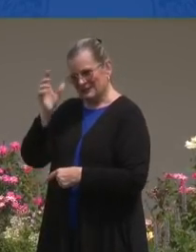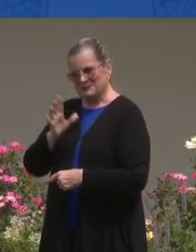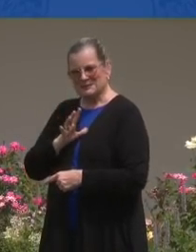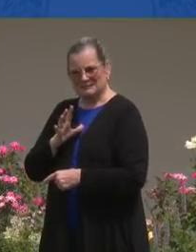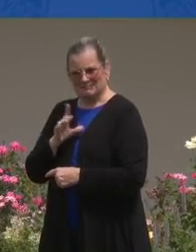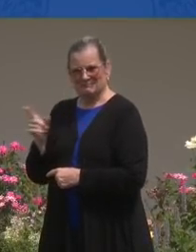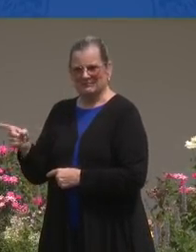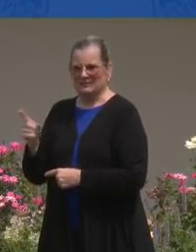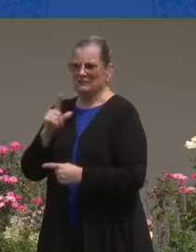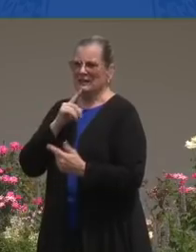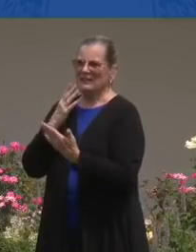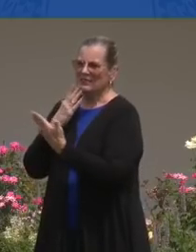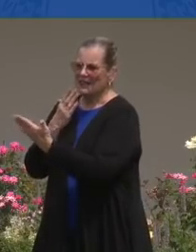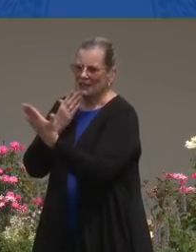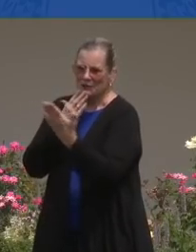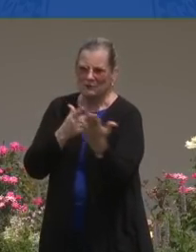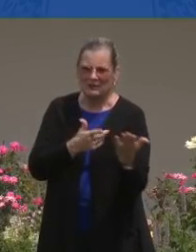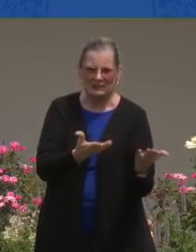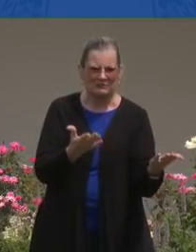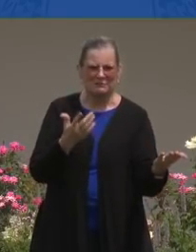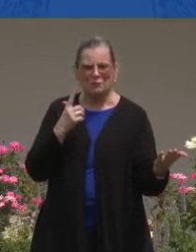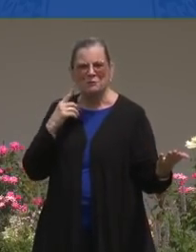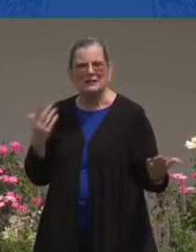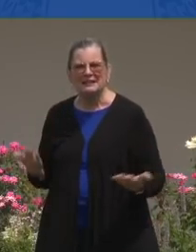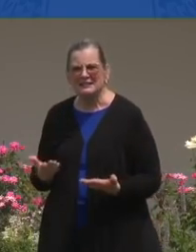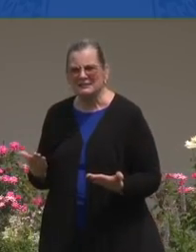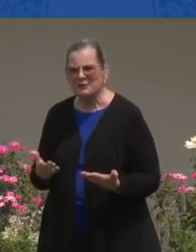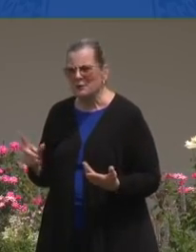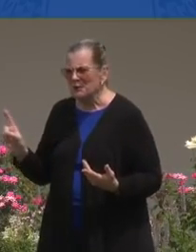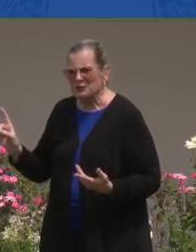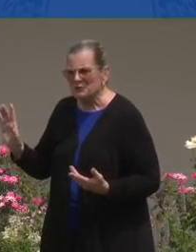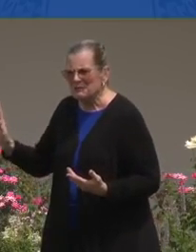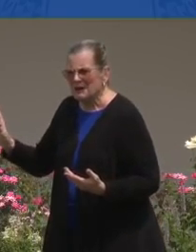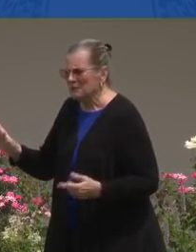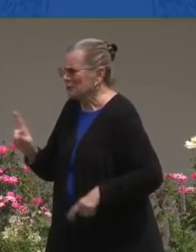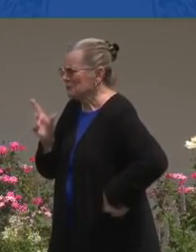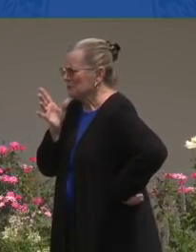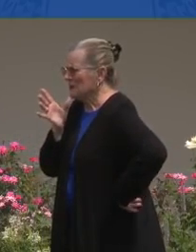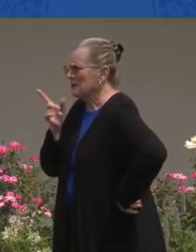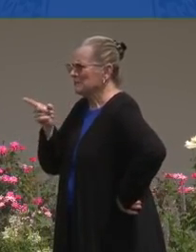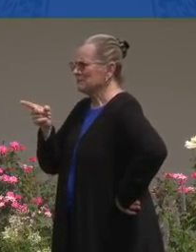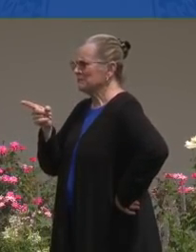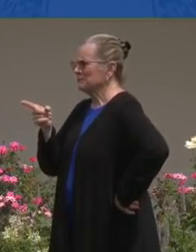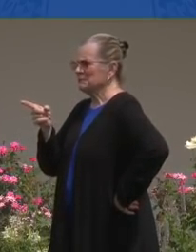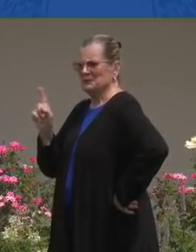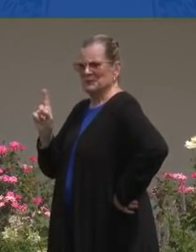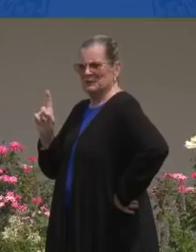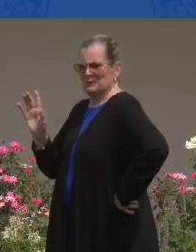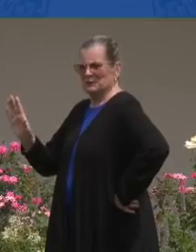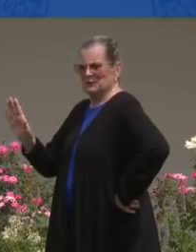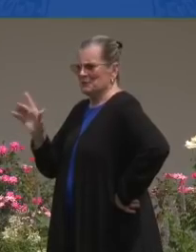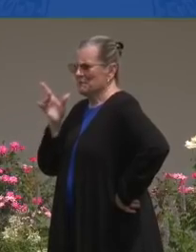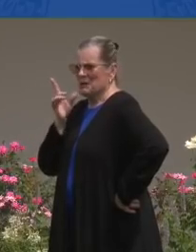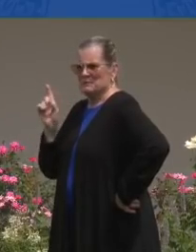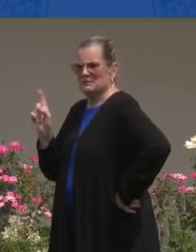Second, by the way, where's Mom? Mom? Is she here? Oh, she's watching, okay.